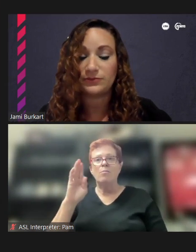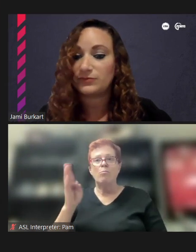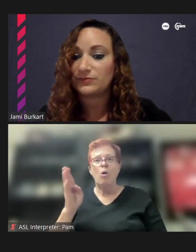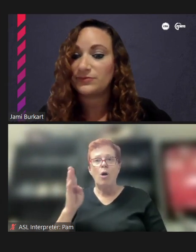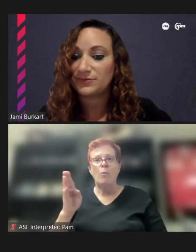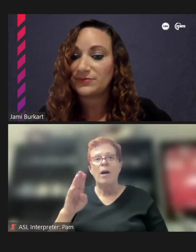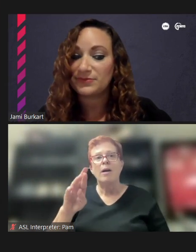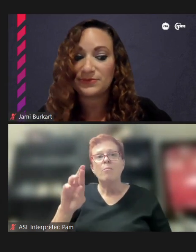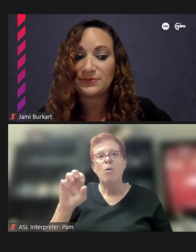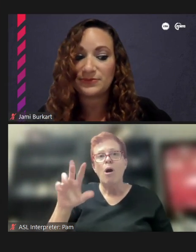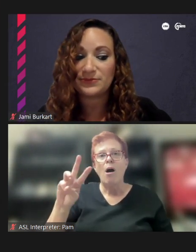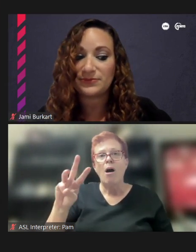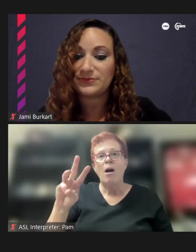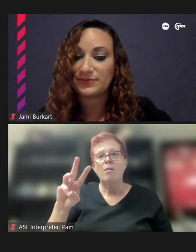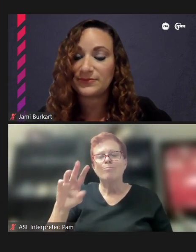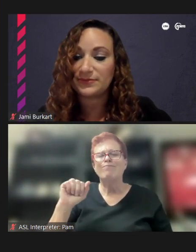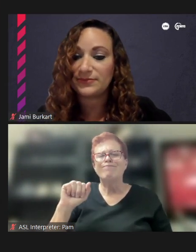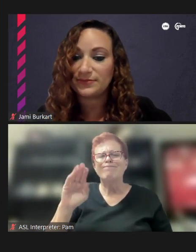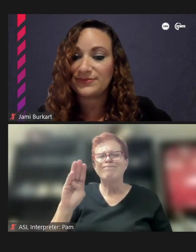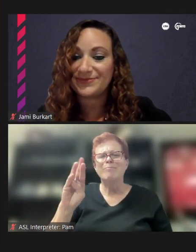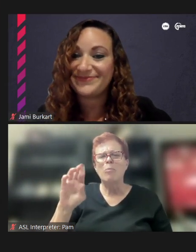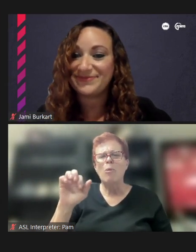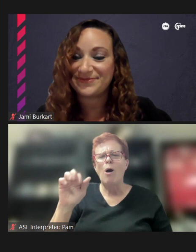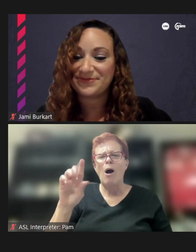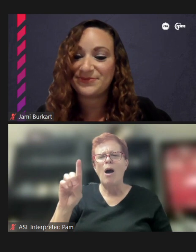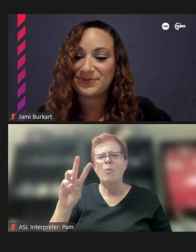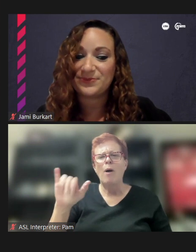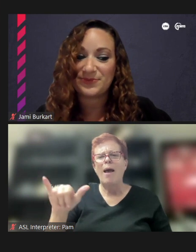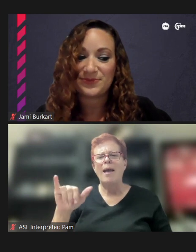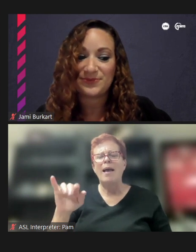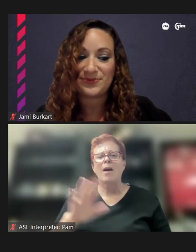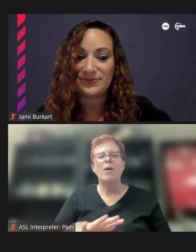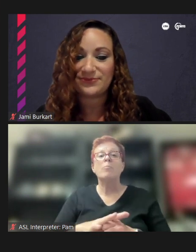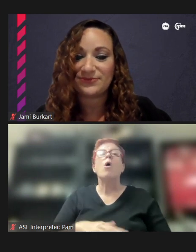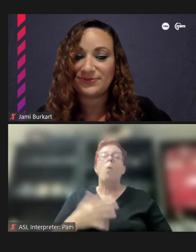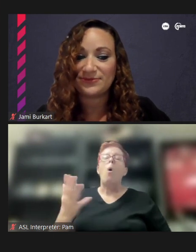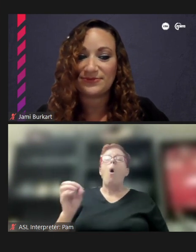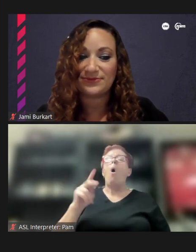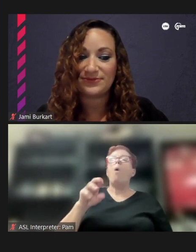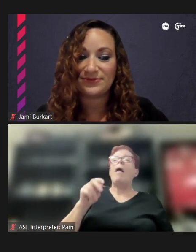Yeah. I just want to reiterate what everyone's been doing -- is saying -- and I agree with them,